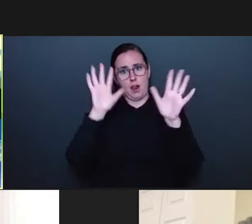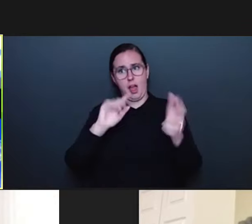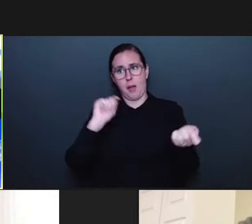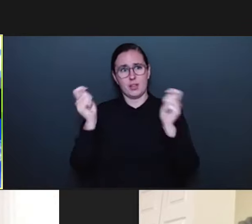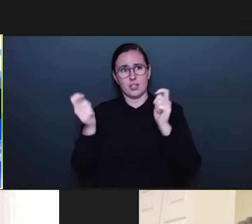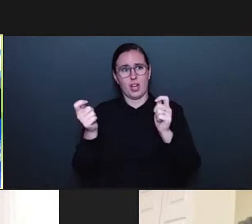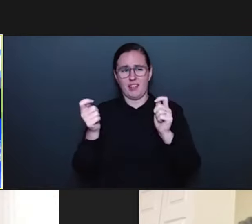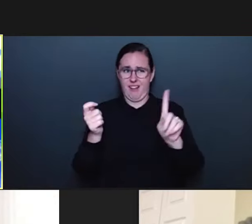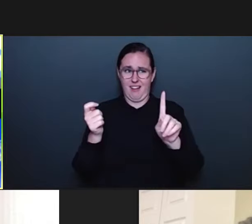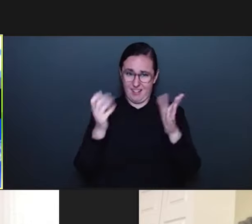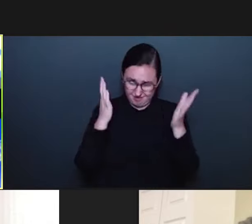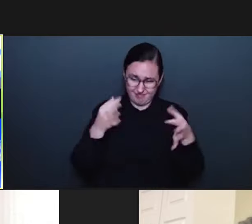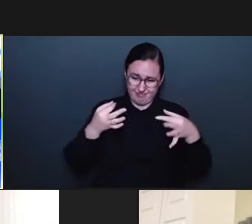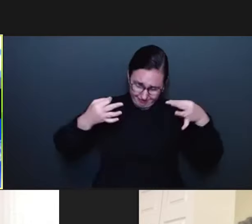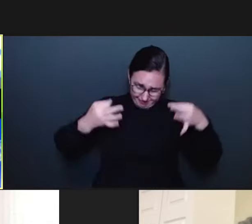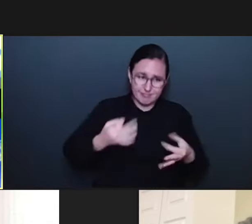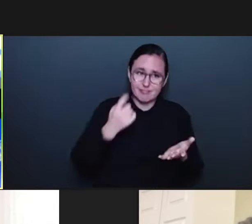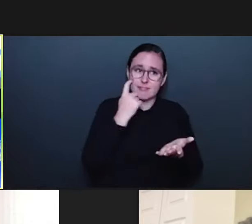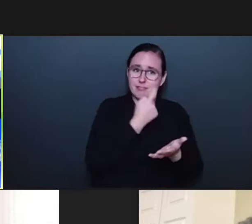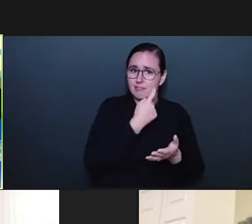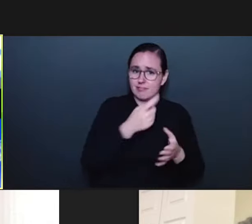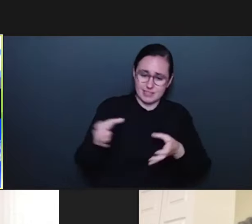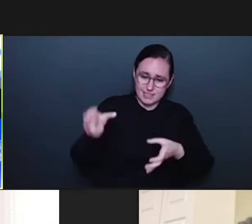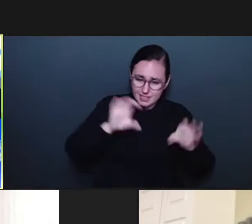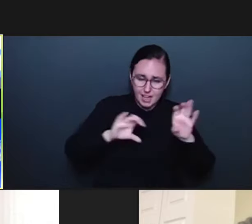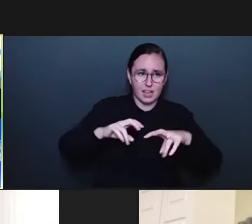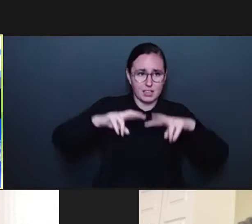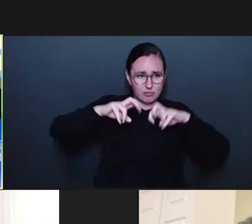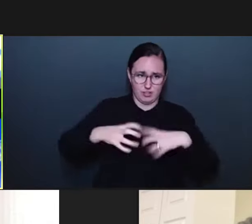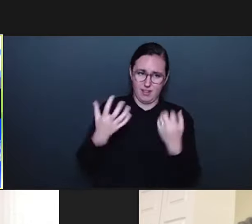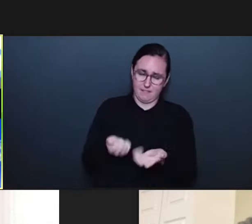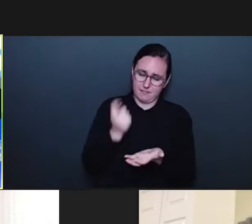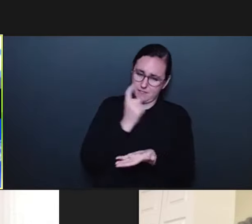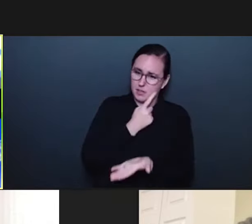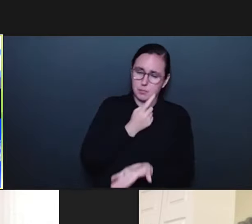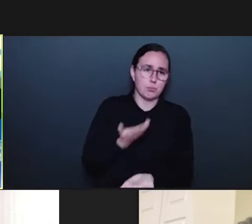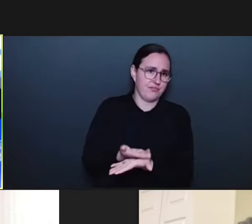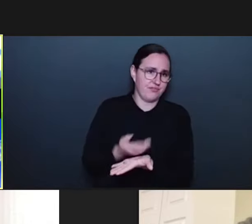has exacerbated the fragility, looking at it, particularly from the angle of small states where,